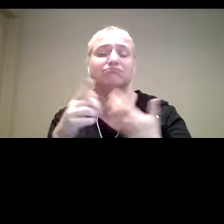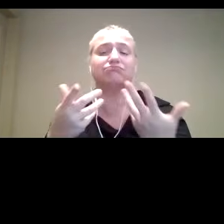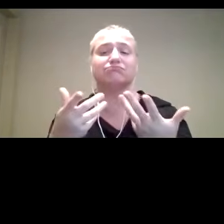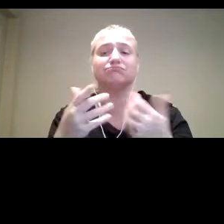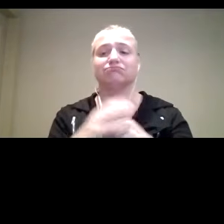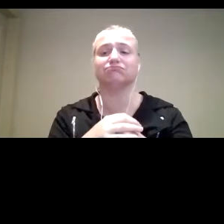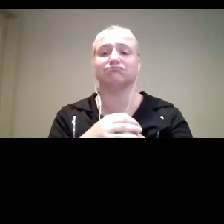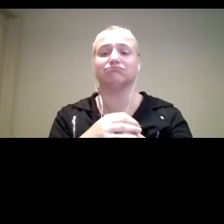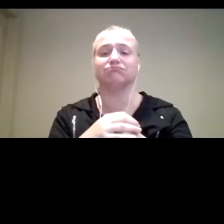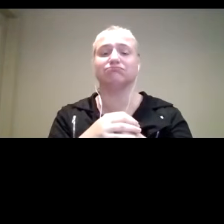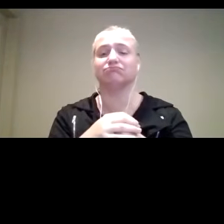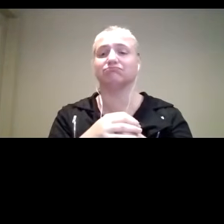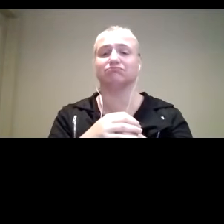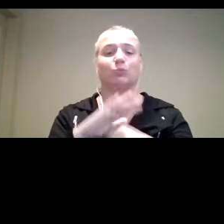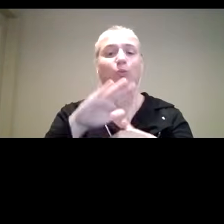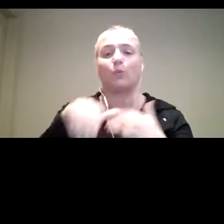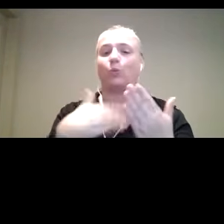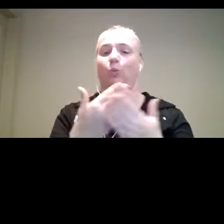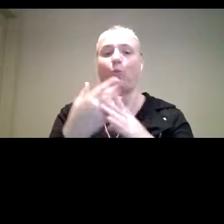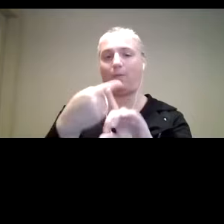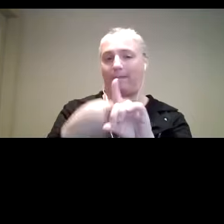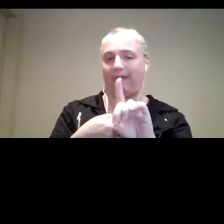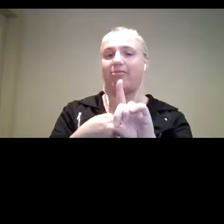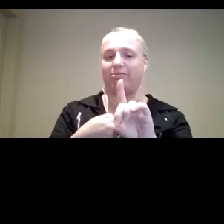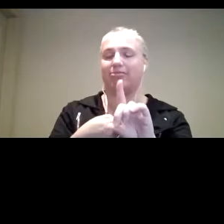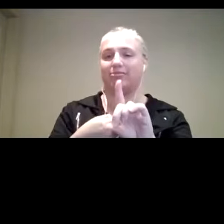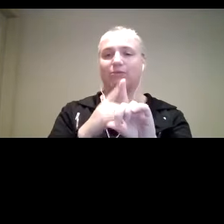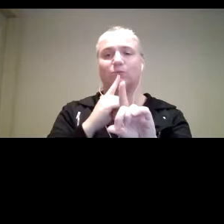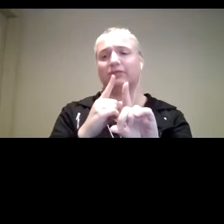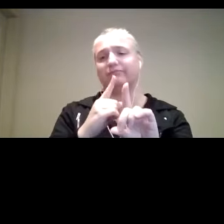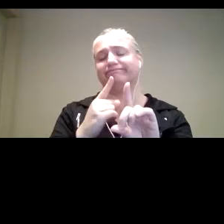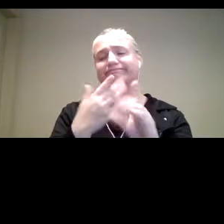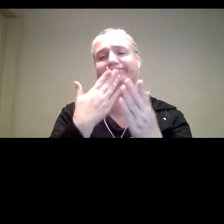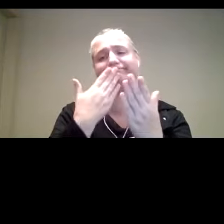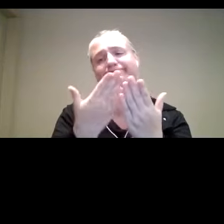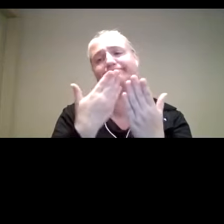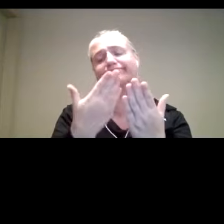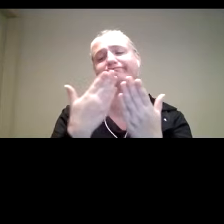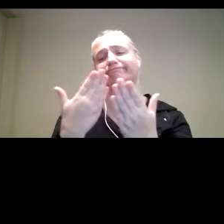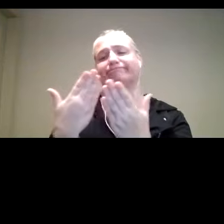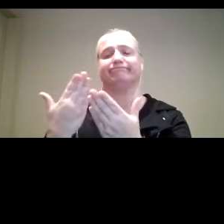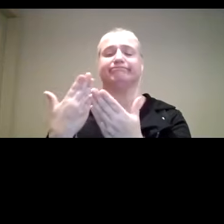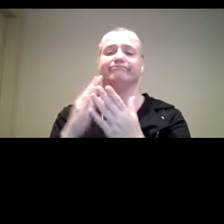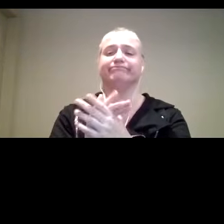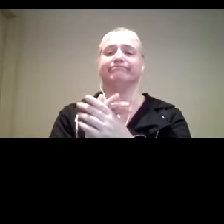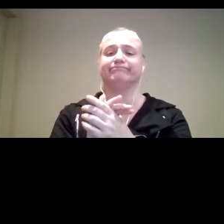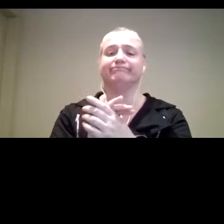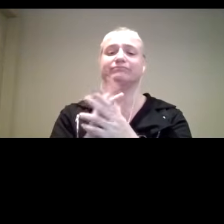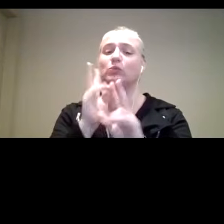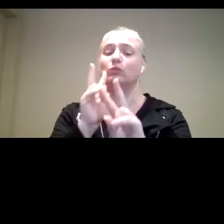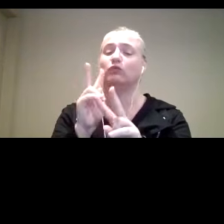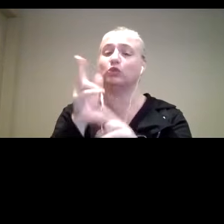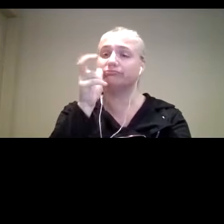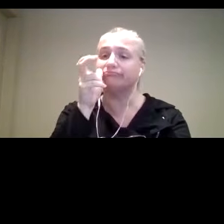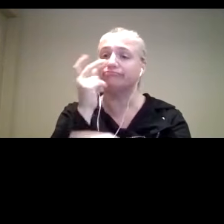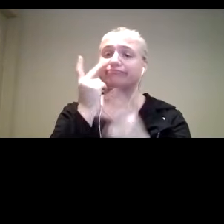And that whole month just a wealth of information to share with all of you. And we look forward to hearing and seeing from you again.